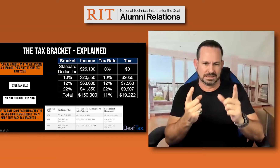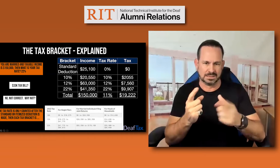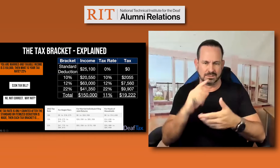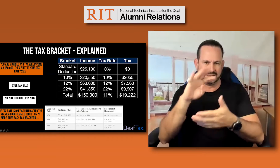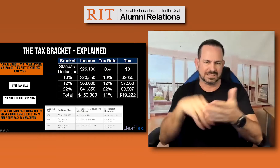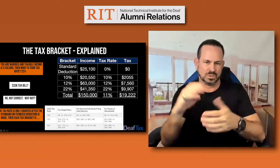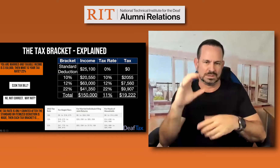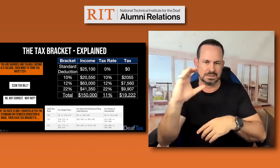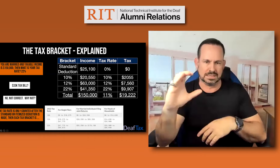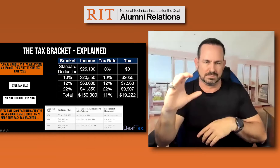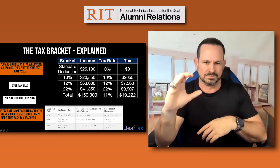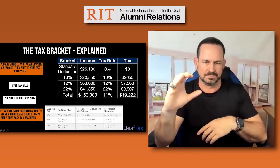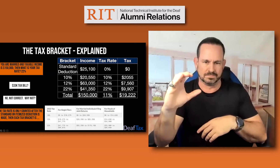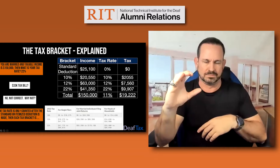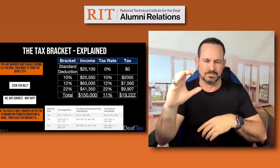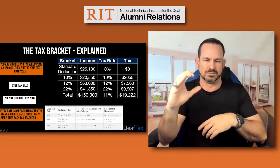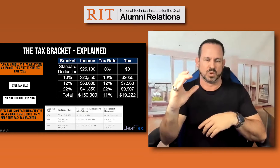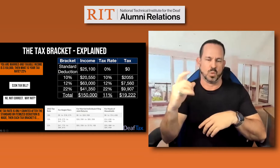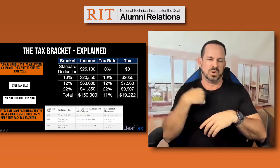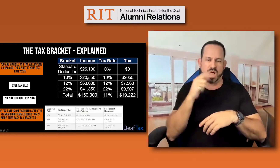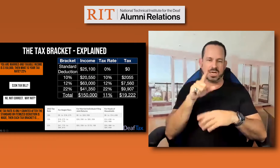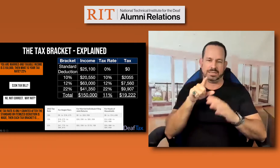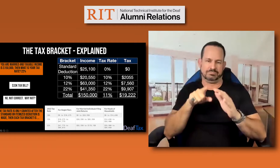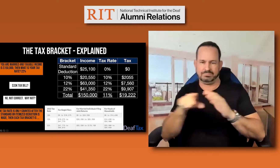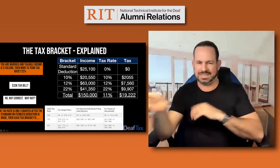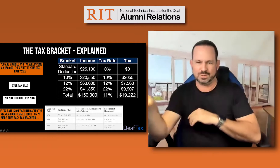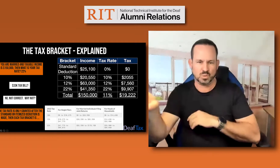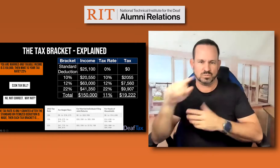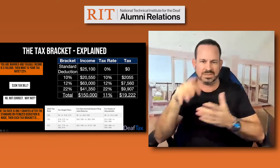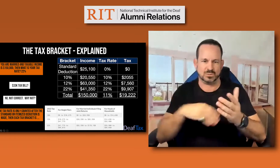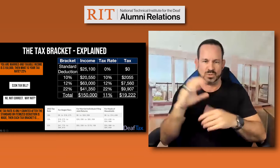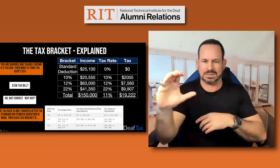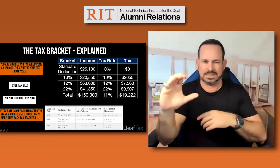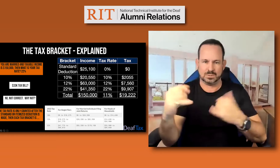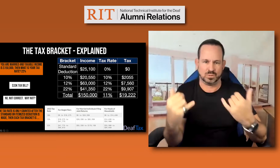For example, if I'm self-employed, I will report on a Schedule C.